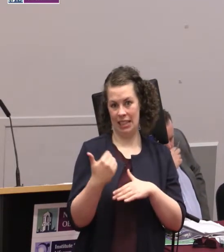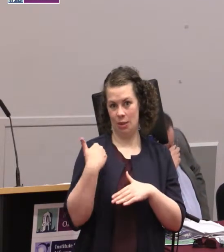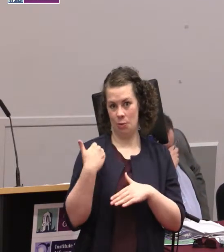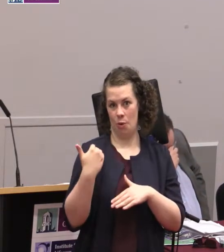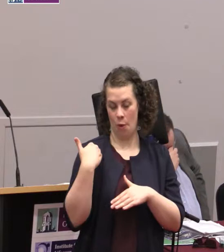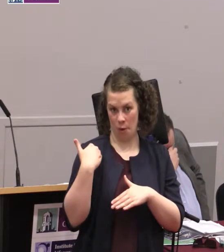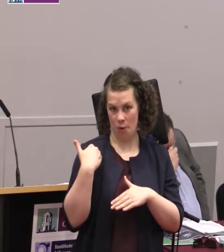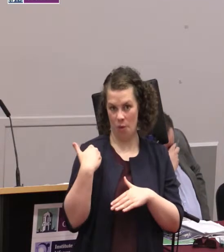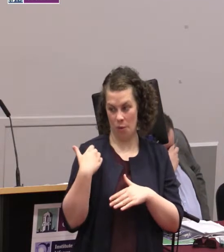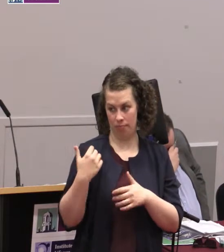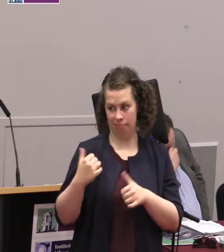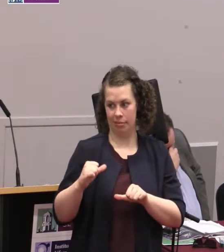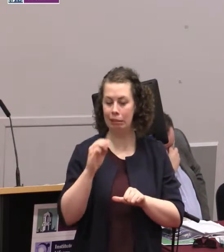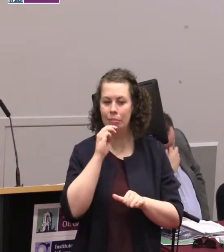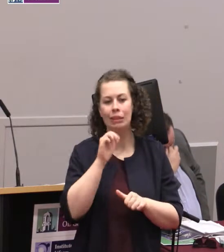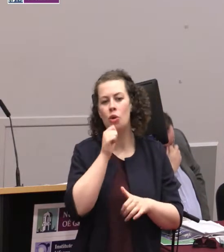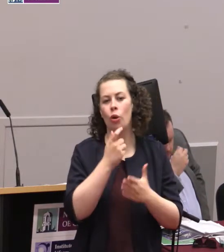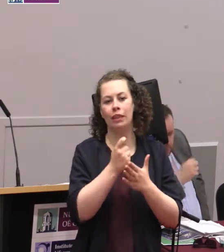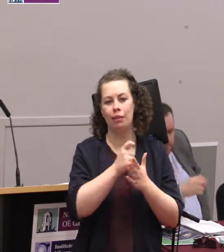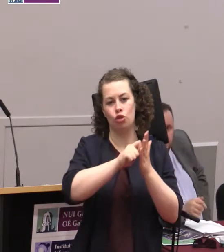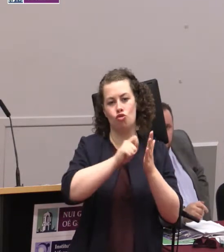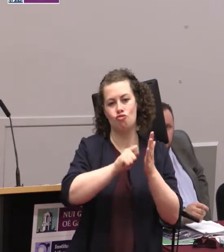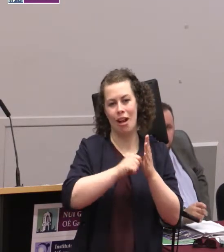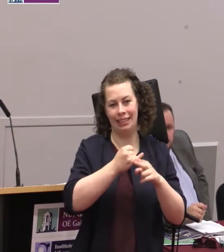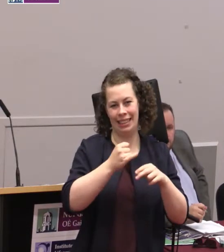the time to write about it in this presentation.